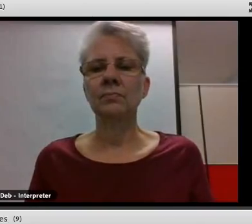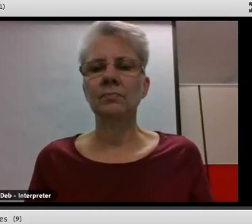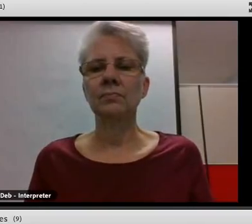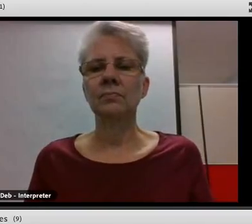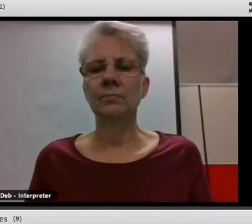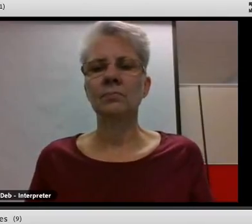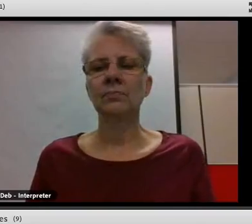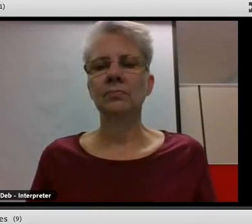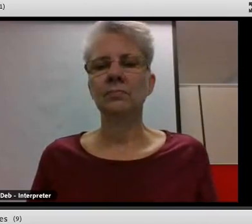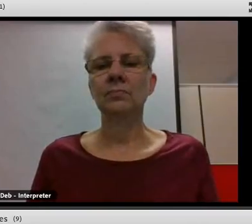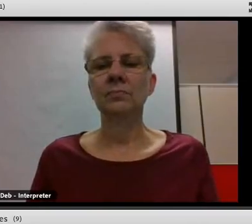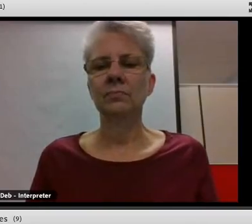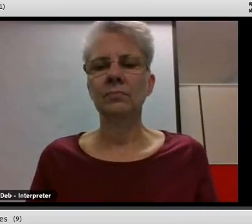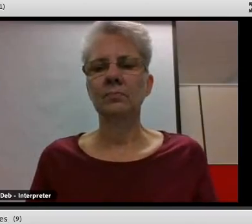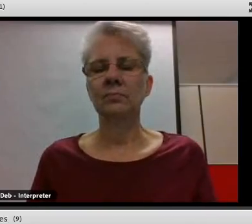and these are all ones that will check your